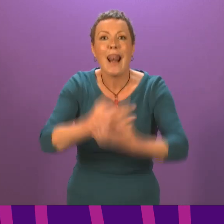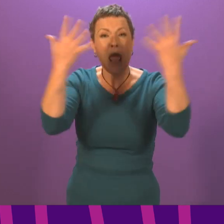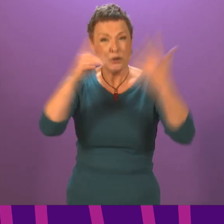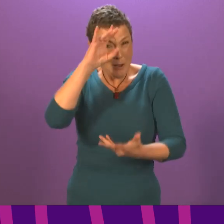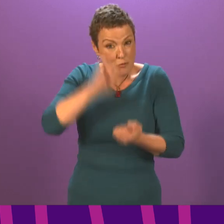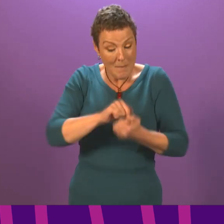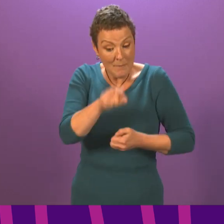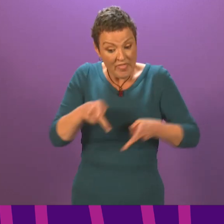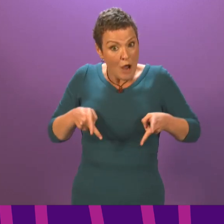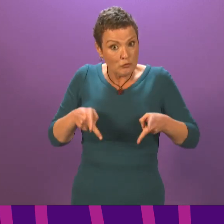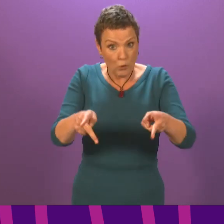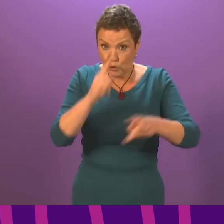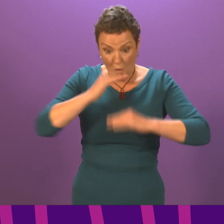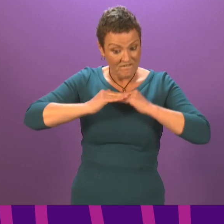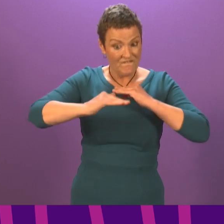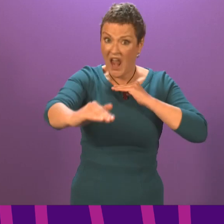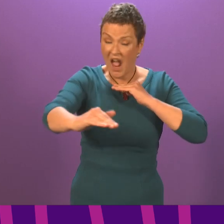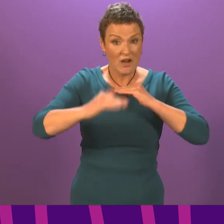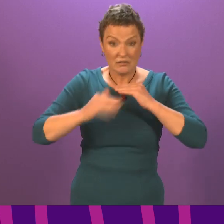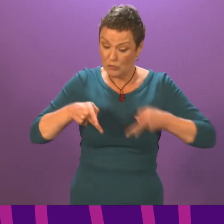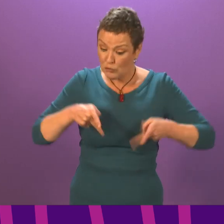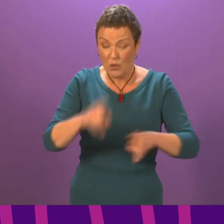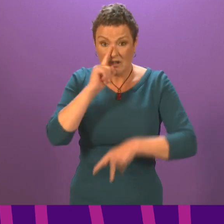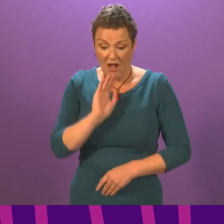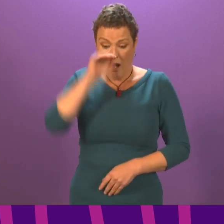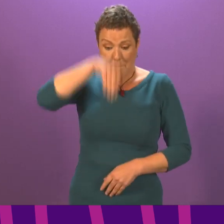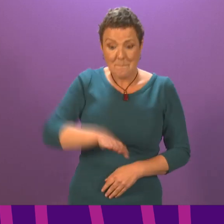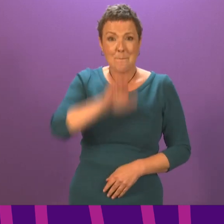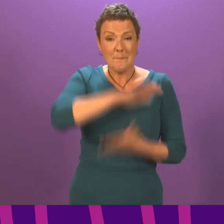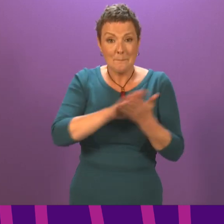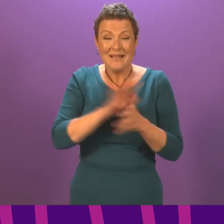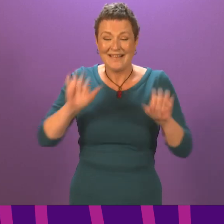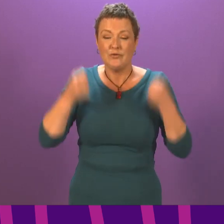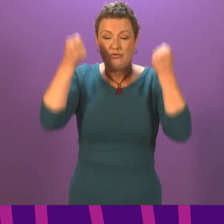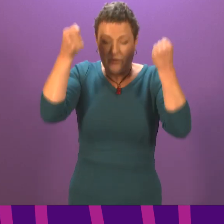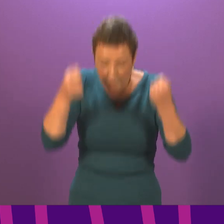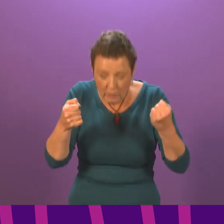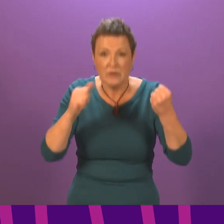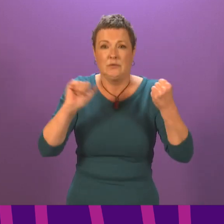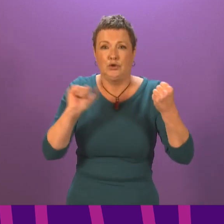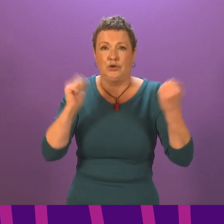it and, at times, that means that the light will be hard to see. The next few weeks may